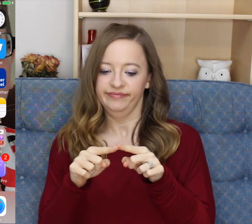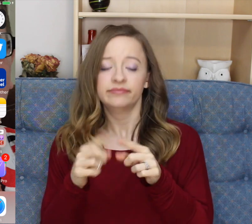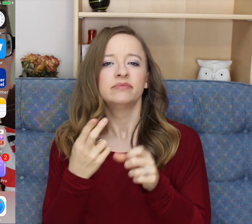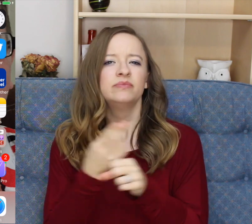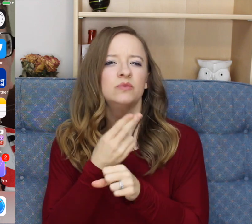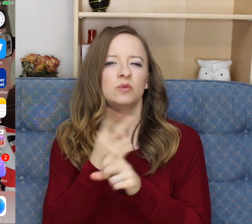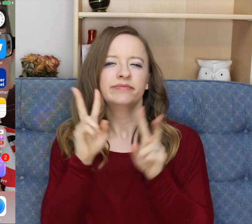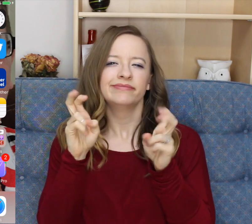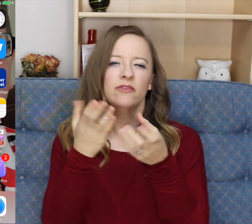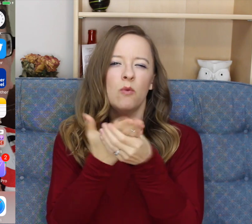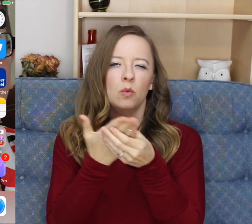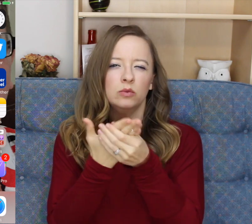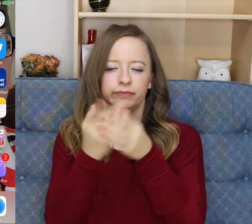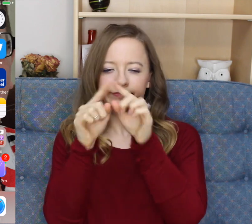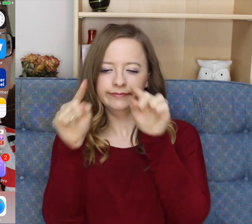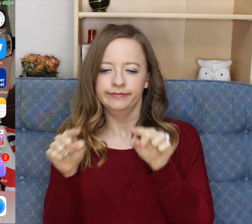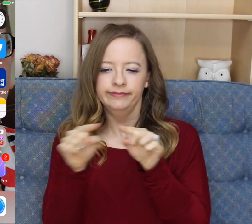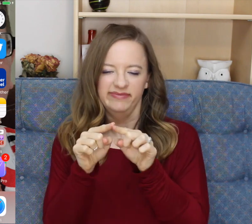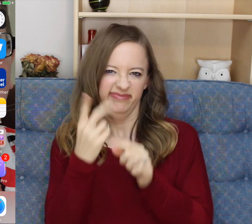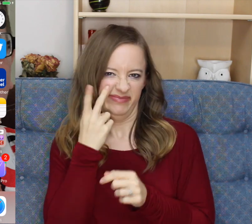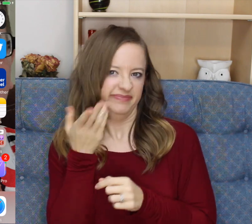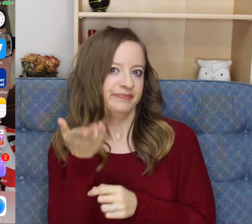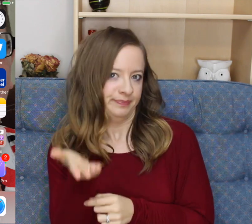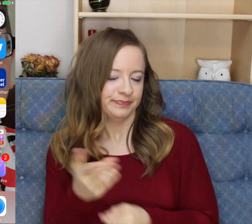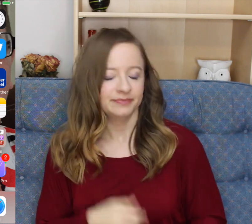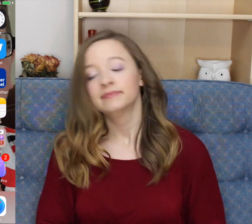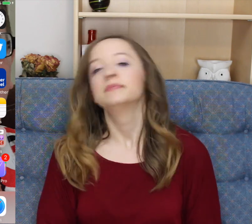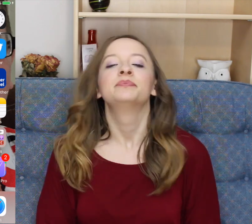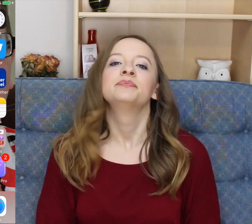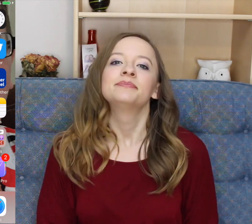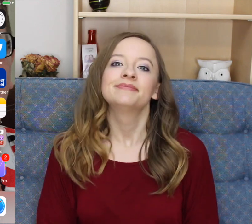and then I use the little folders as you can see here.